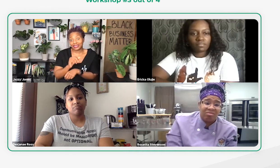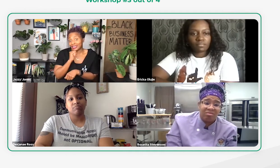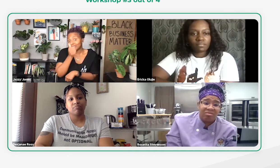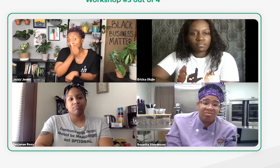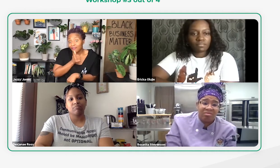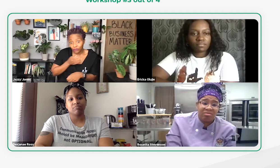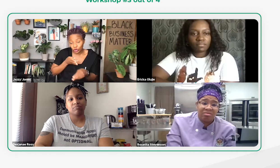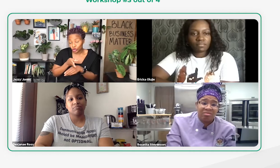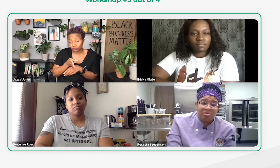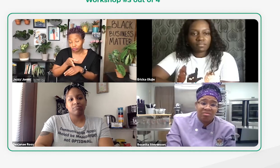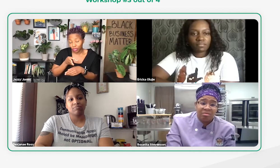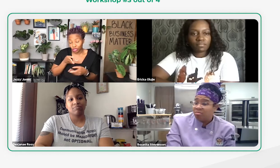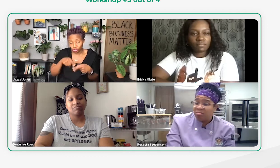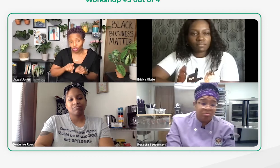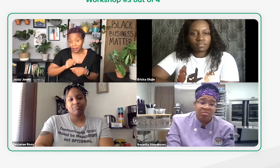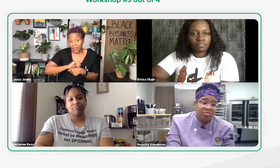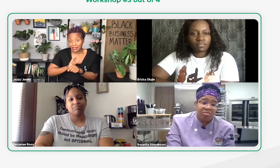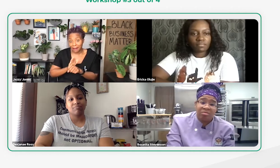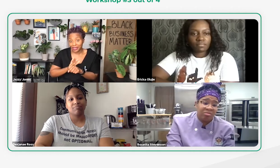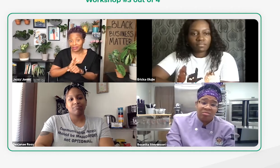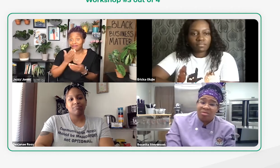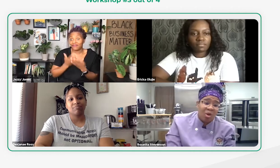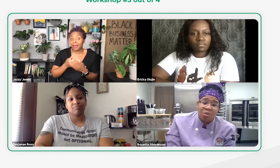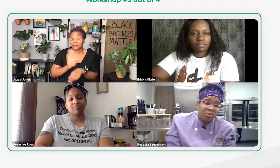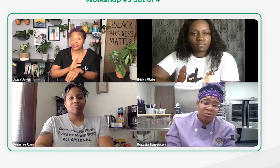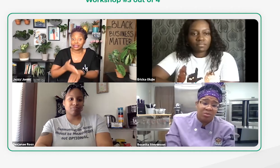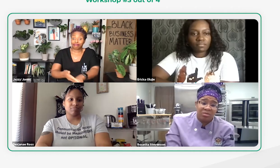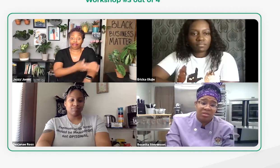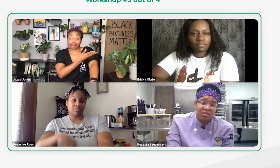You are one of the fortunate ones where your business did not suffer through the pandemic?